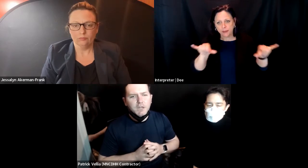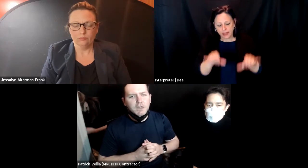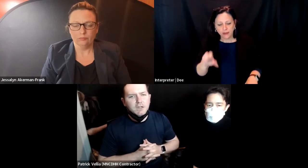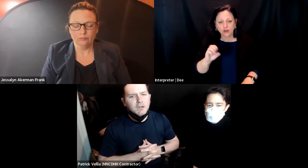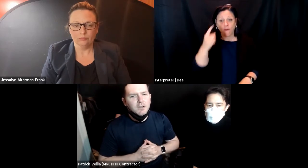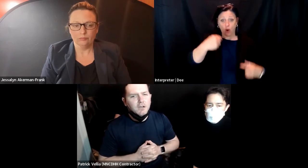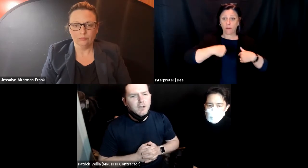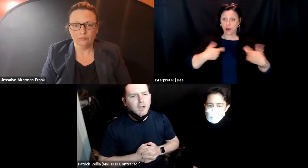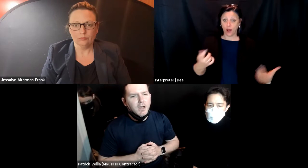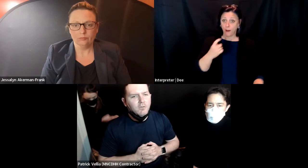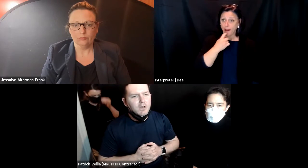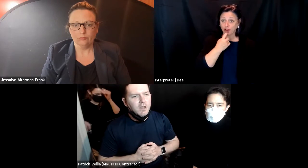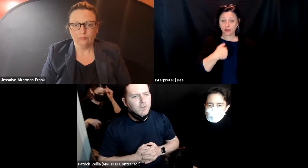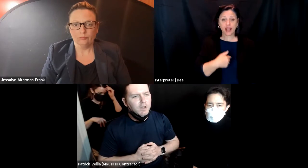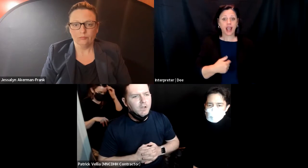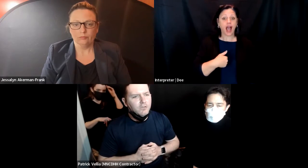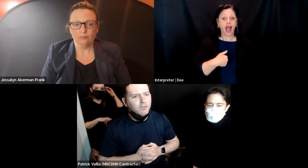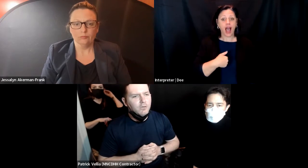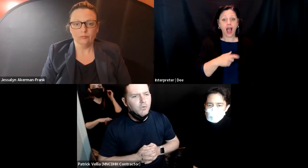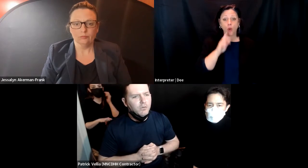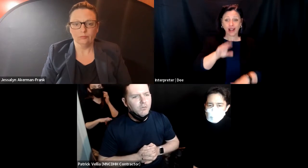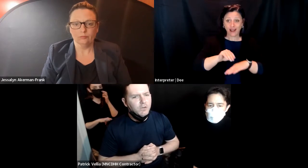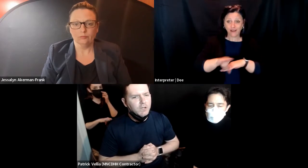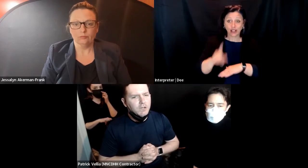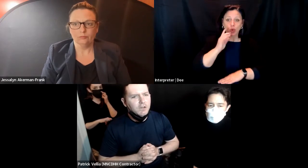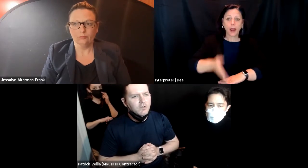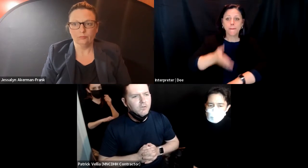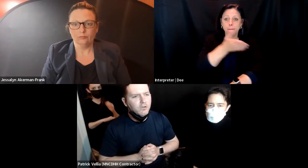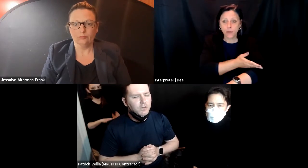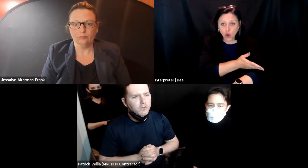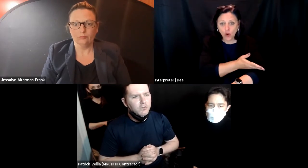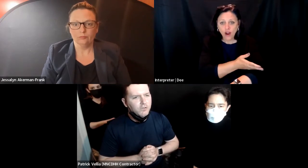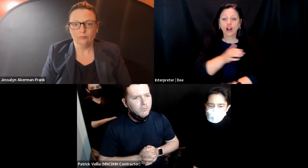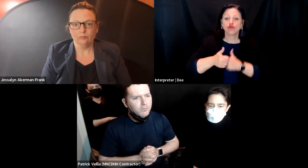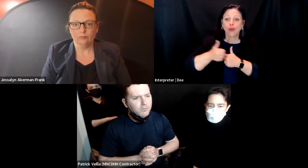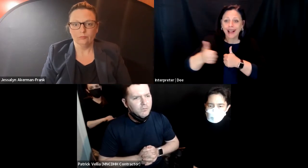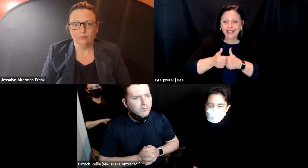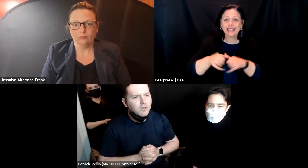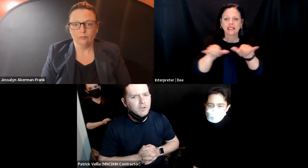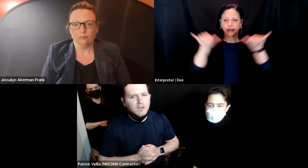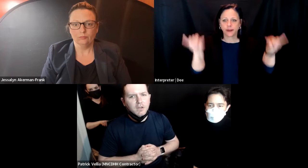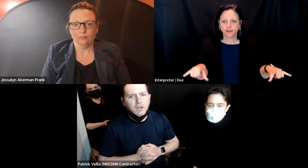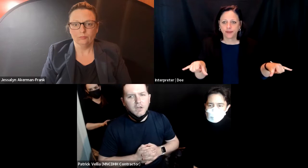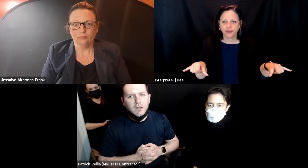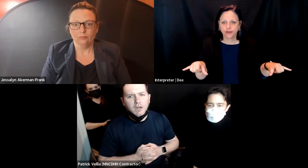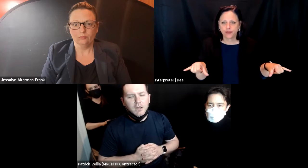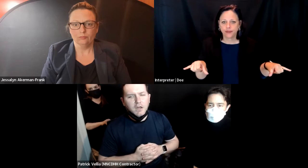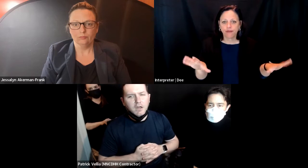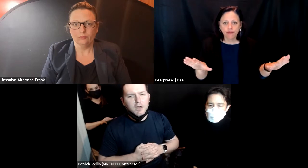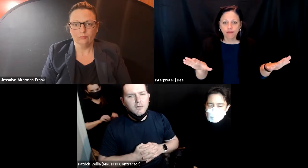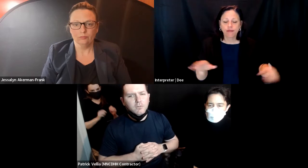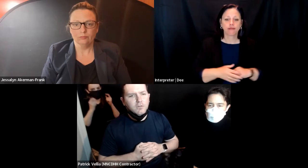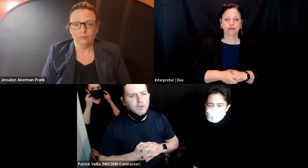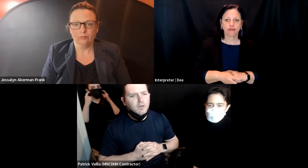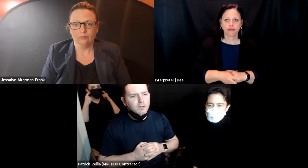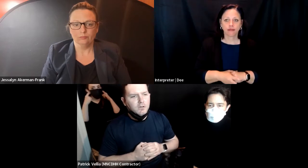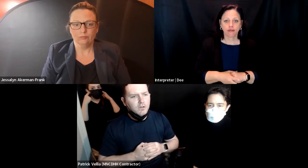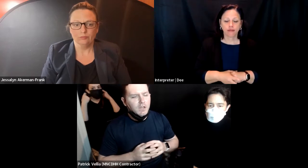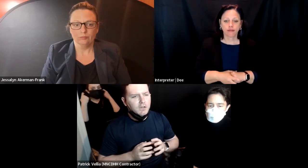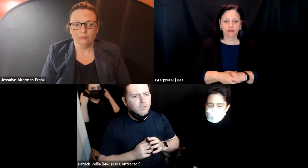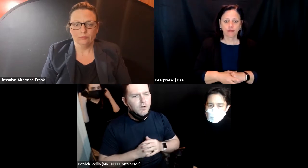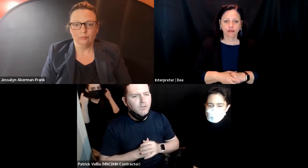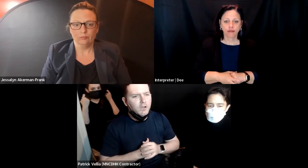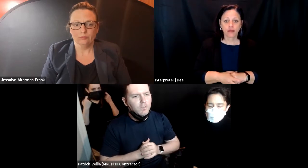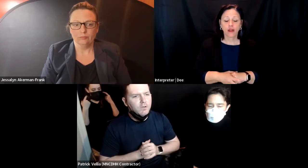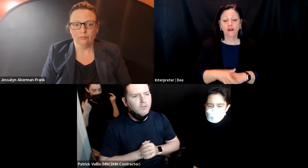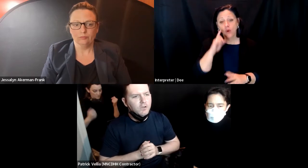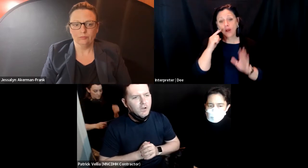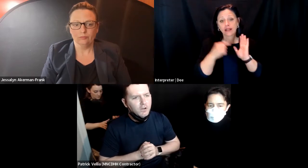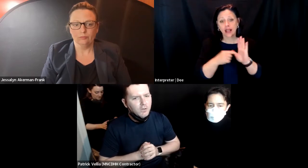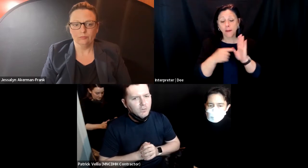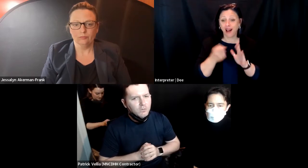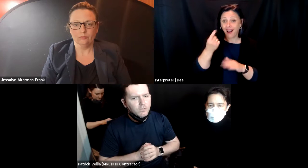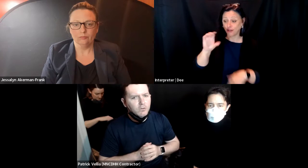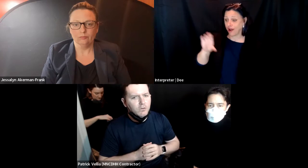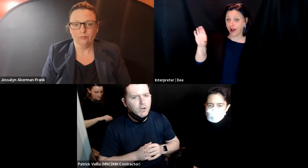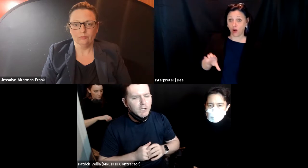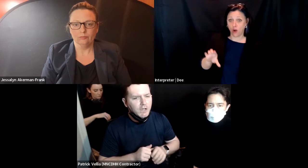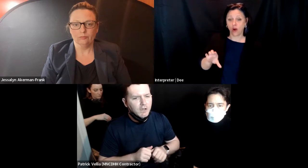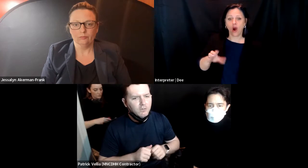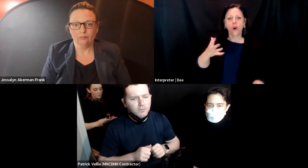Not necessarily related to SSPs or stuff like that, because that's what we always hear about.